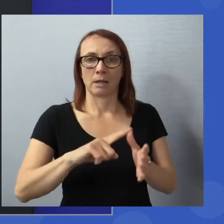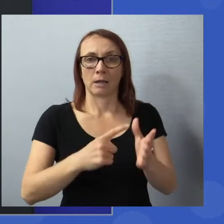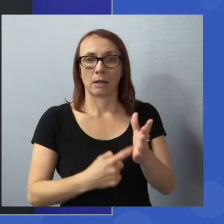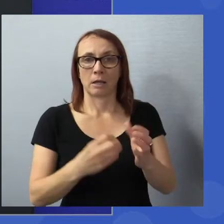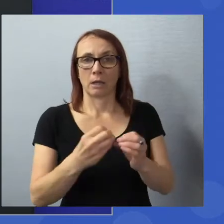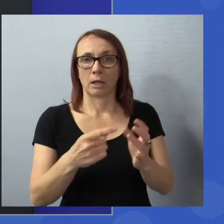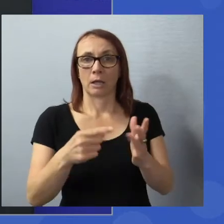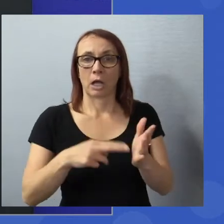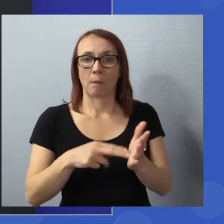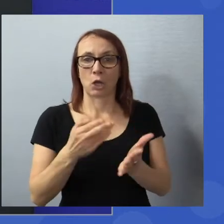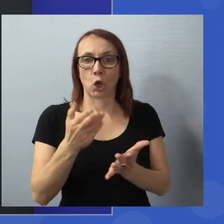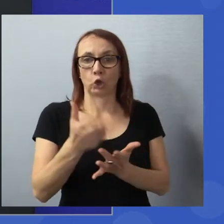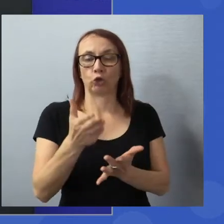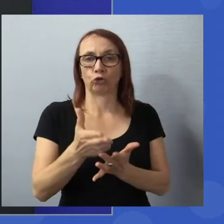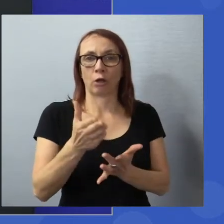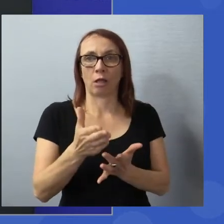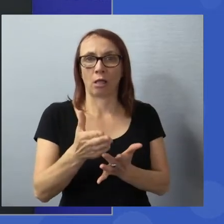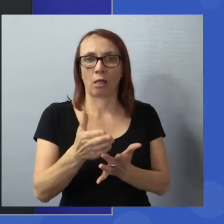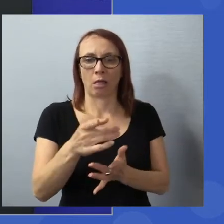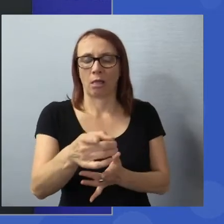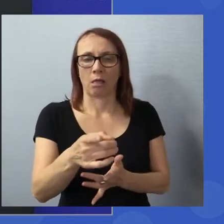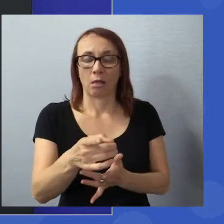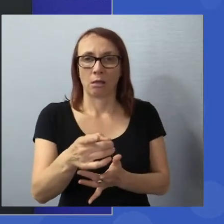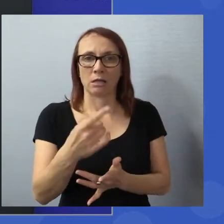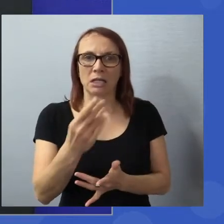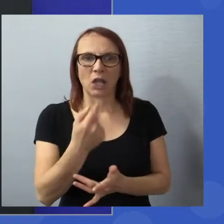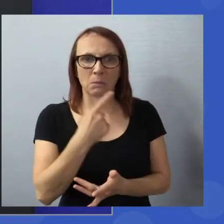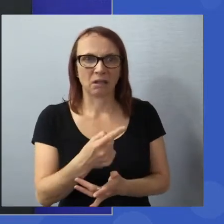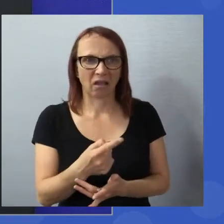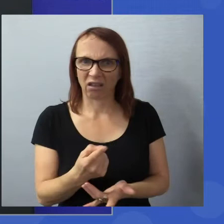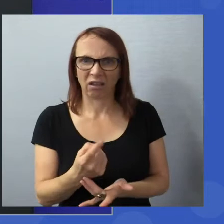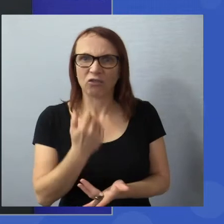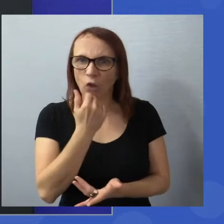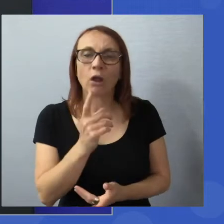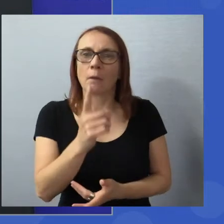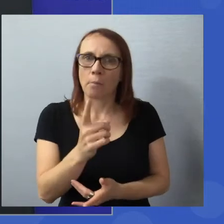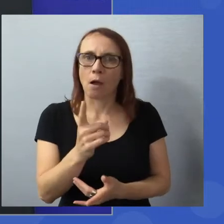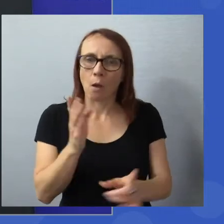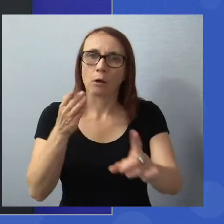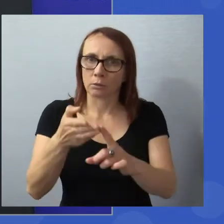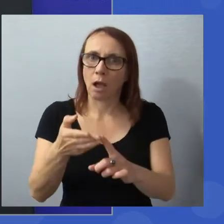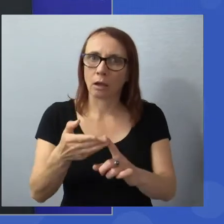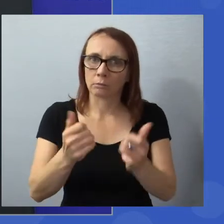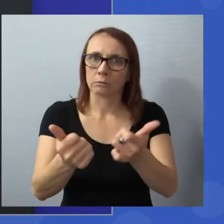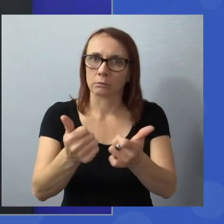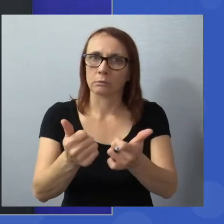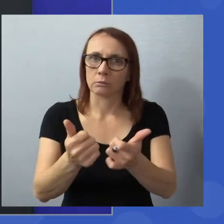targets some people may argue they're not ambitious enough but in comparative terms are broadly reasonably ambitious targets that have been legislated by the